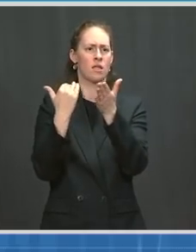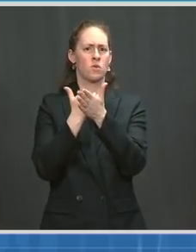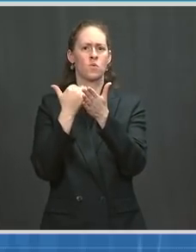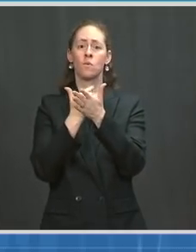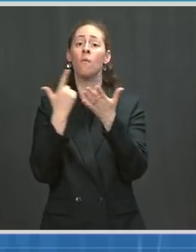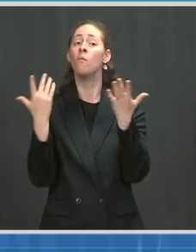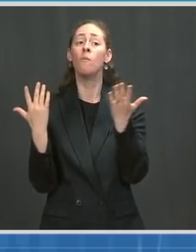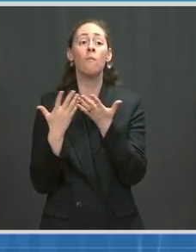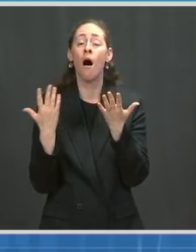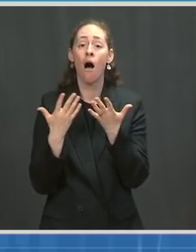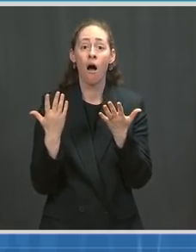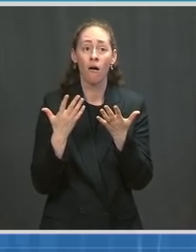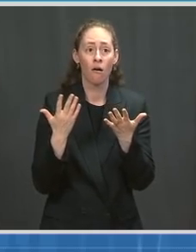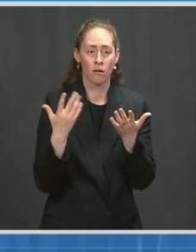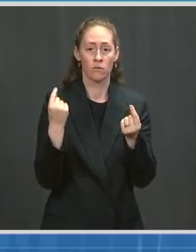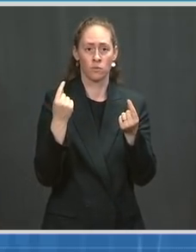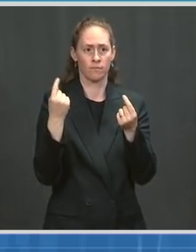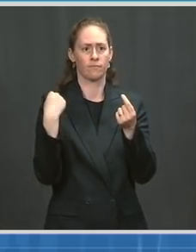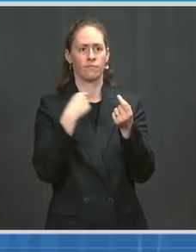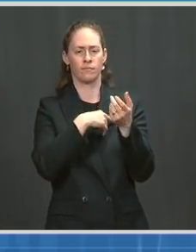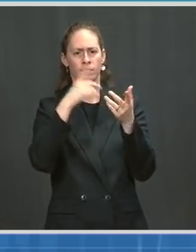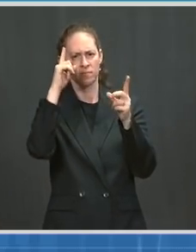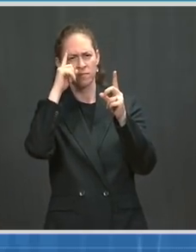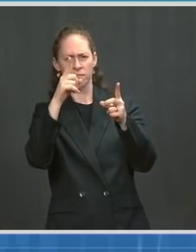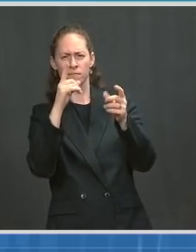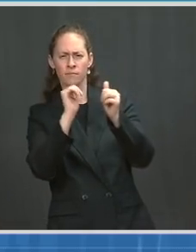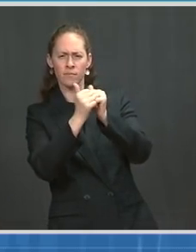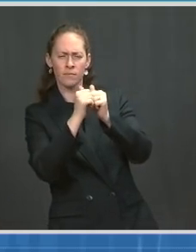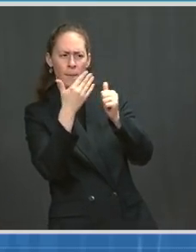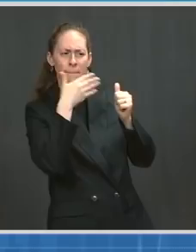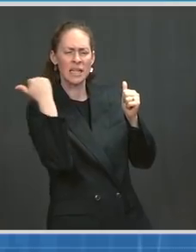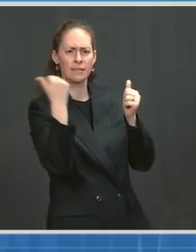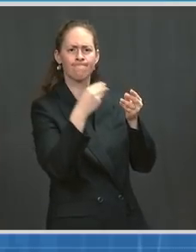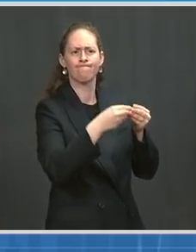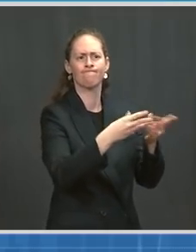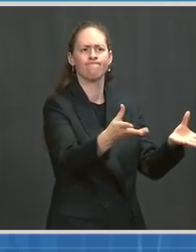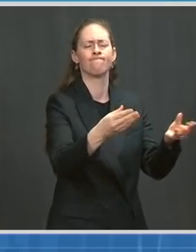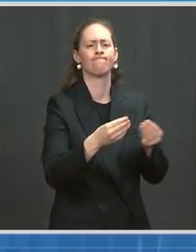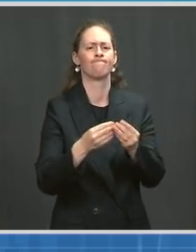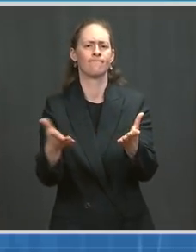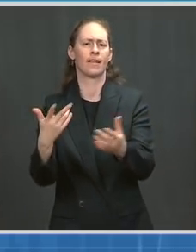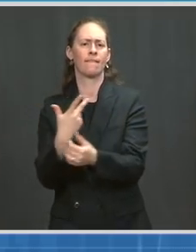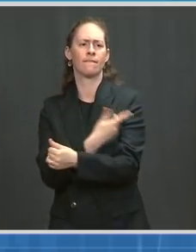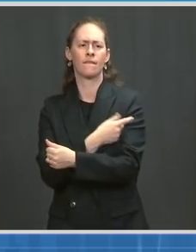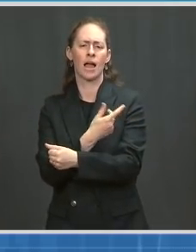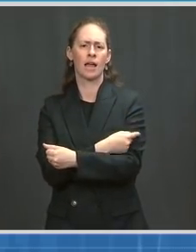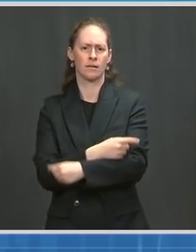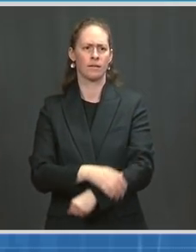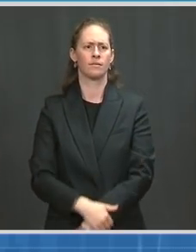in a two-week rolling basis. We are working actively with states' public health and localities